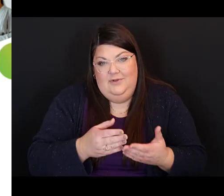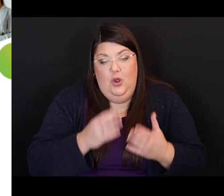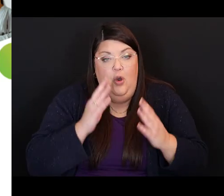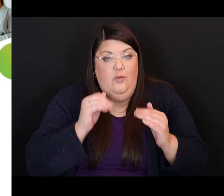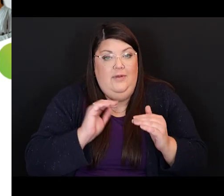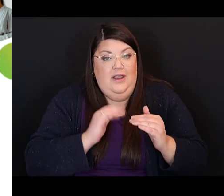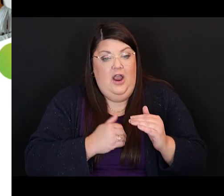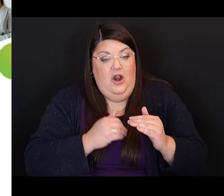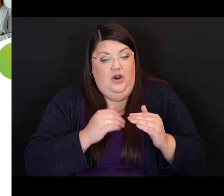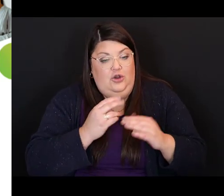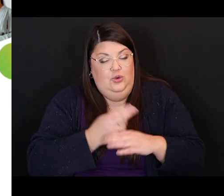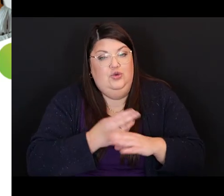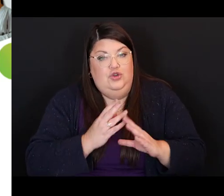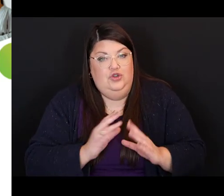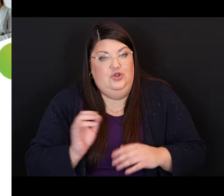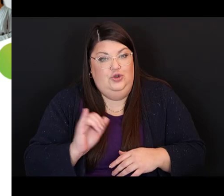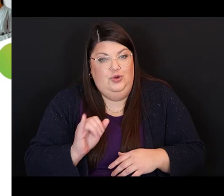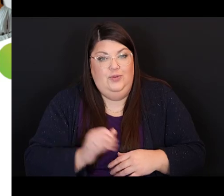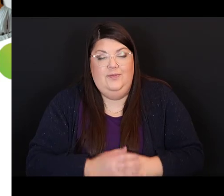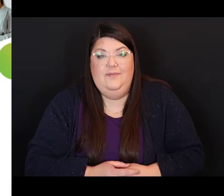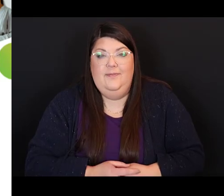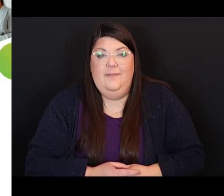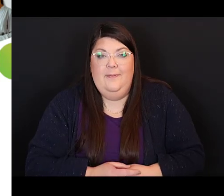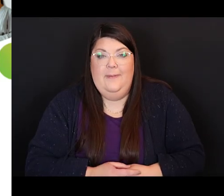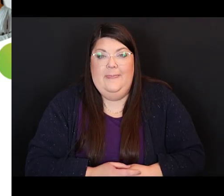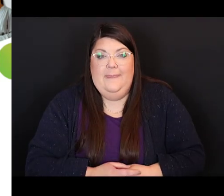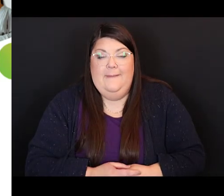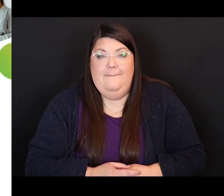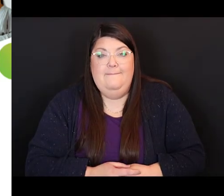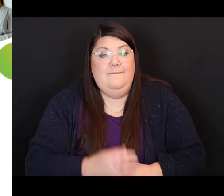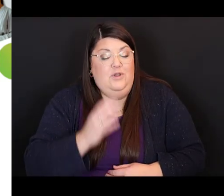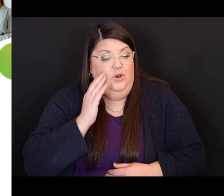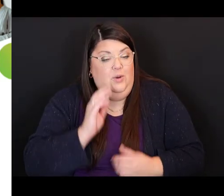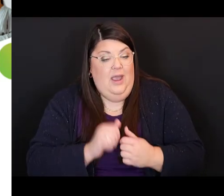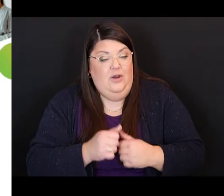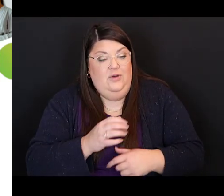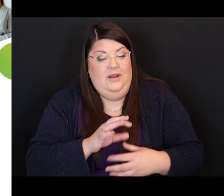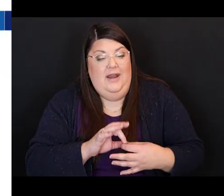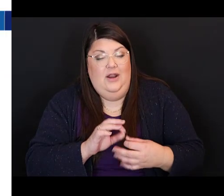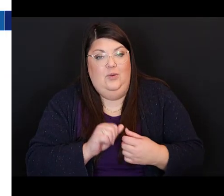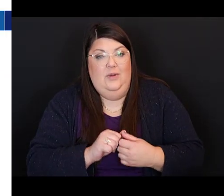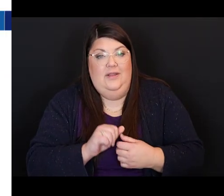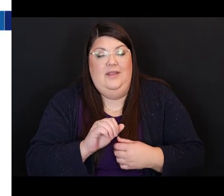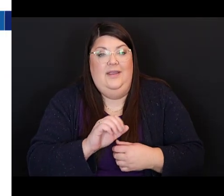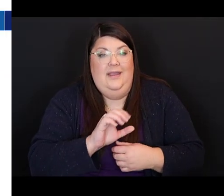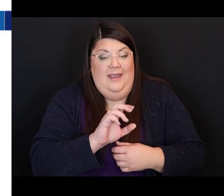too. You heard how to connect with CIT-VR. We also want to do a plug here for NCRTM as